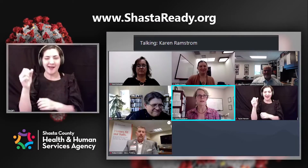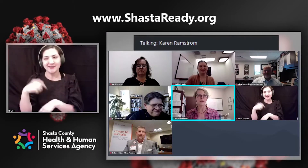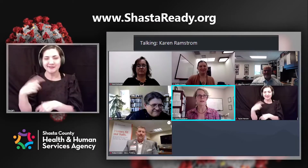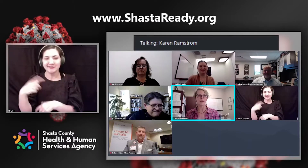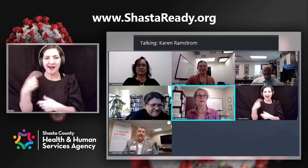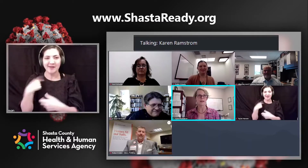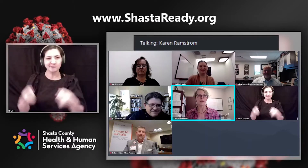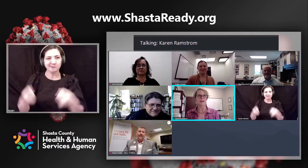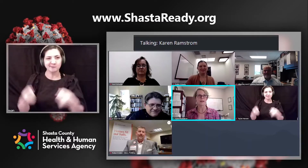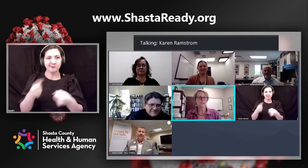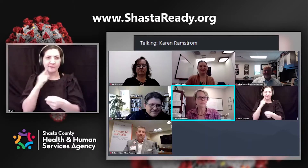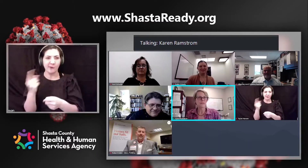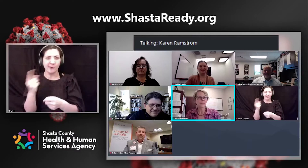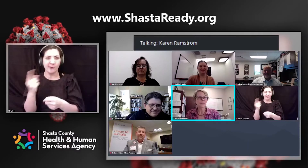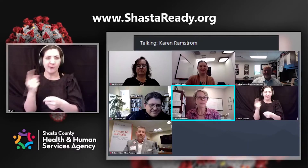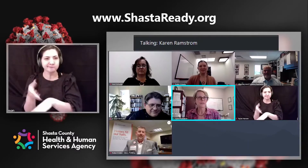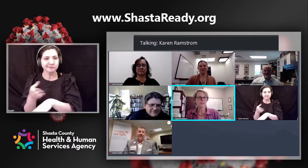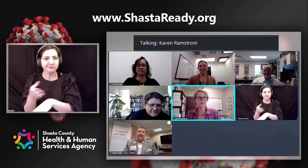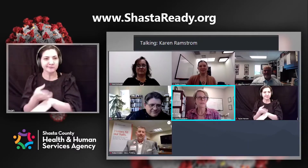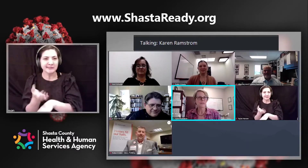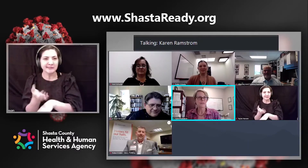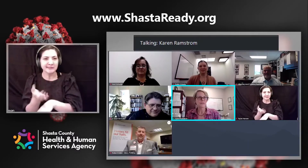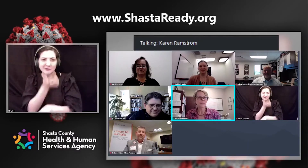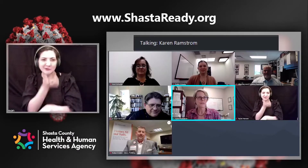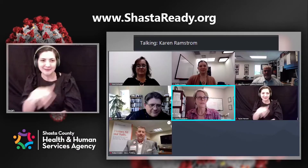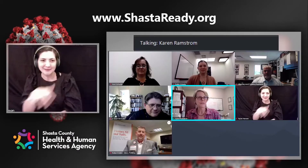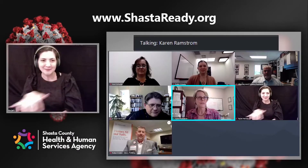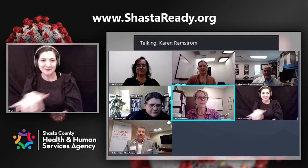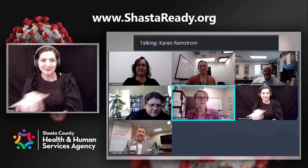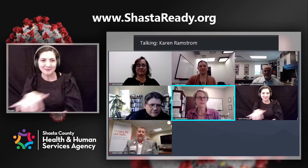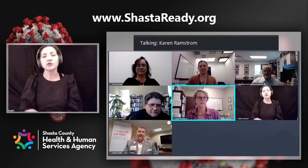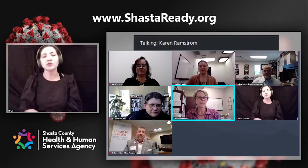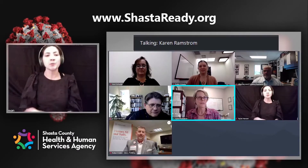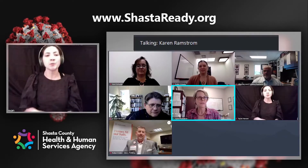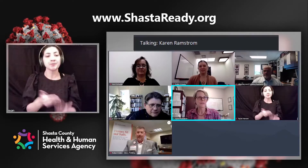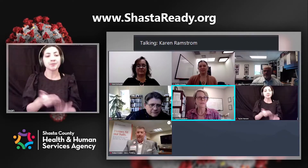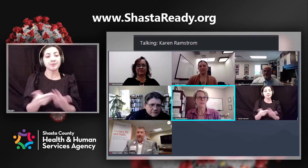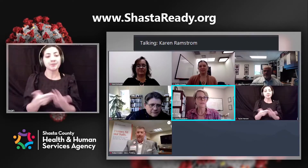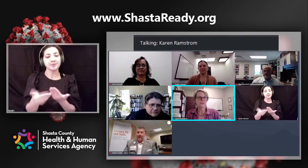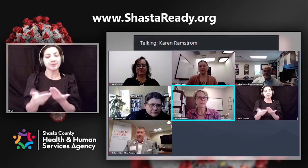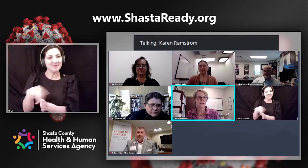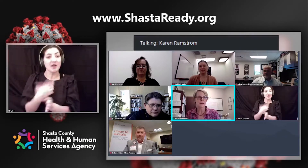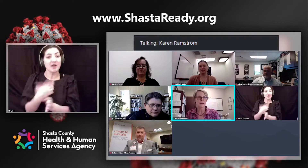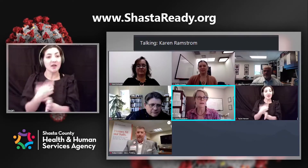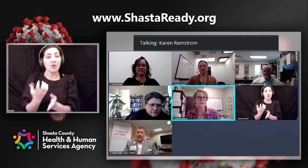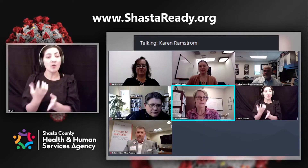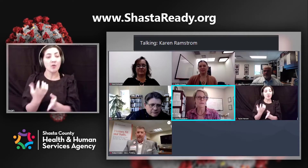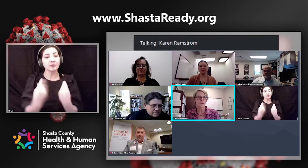want to provide an update first on vaccinations this morning. I think everybody's aware that